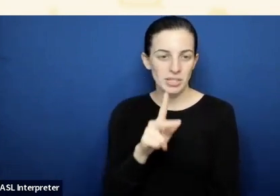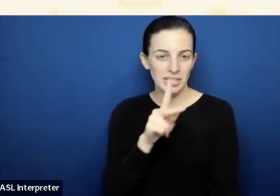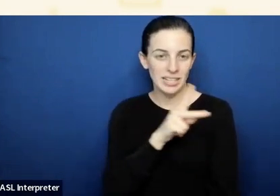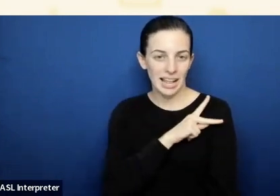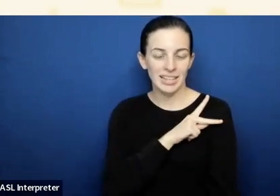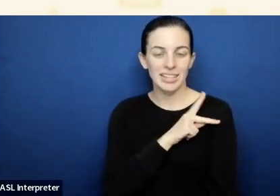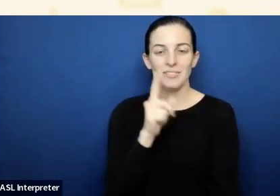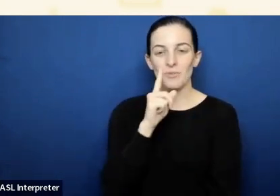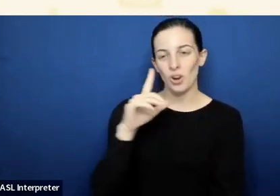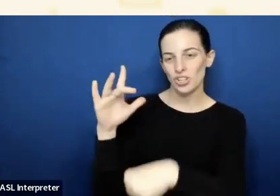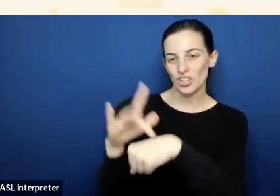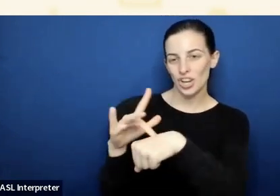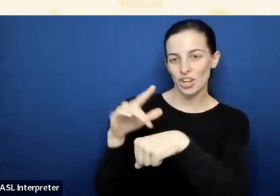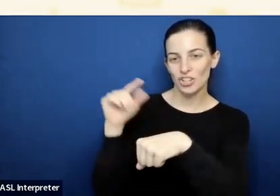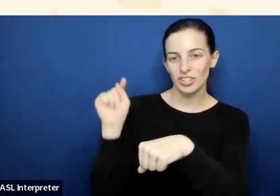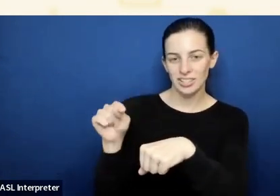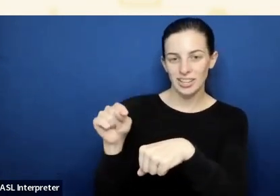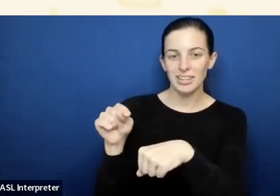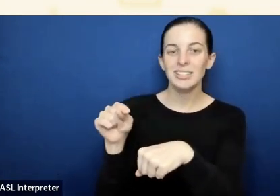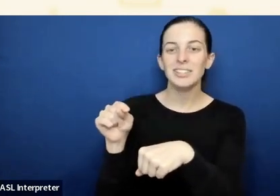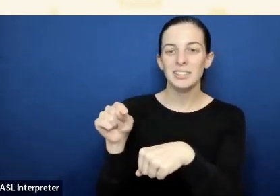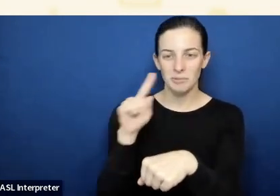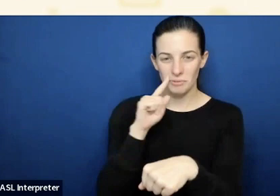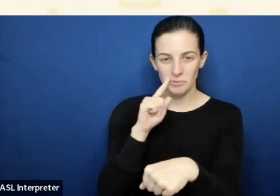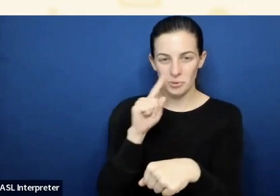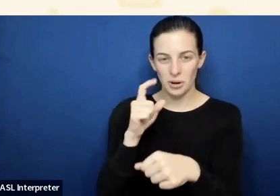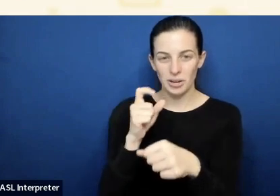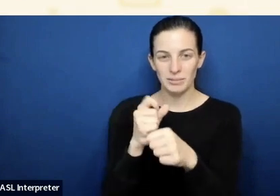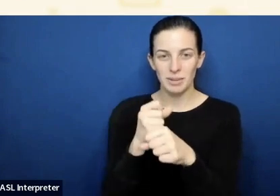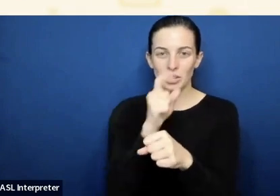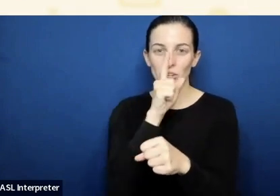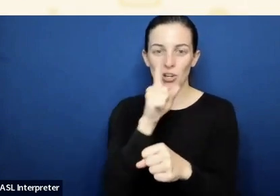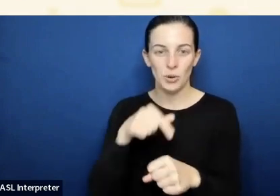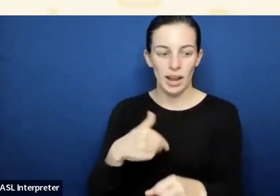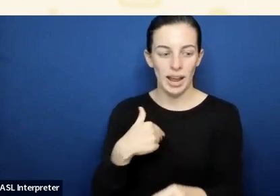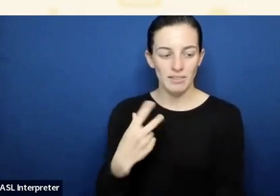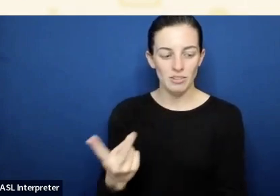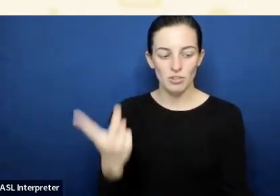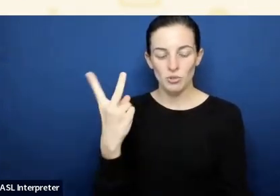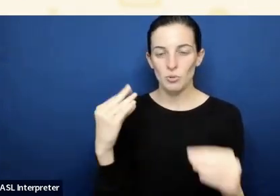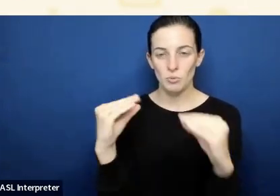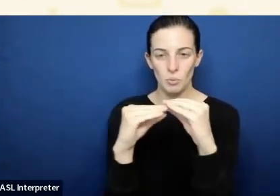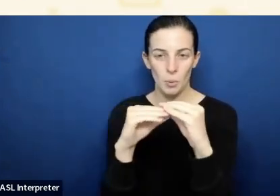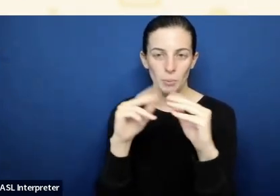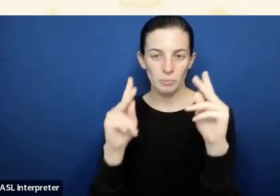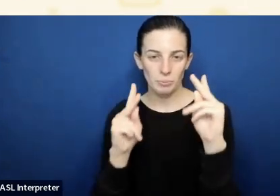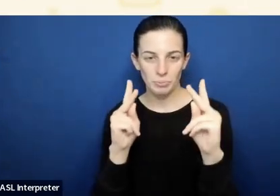to the digital world, making her a true embodiment of WordPress values and .